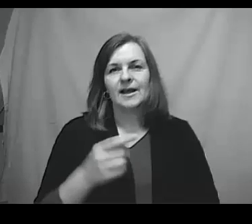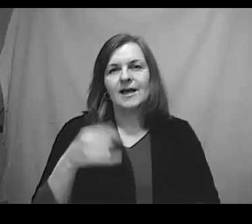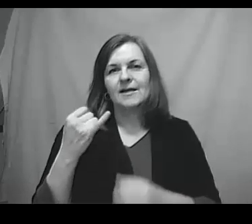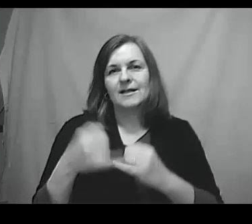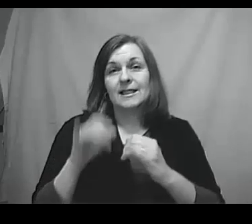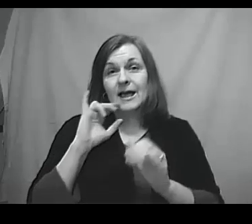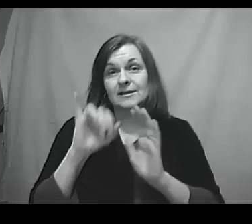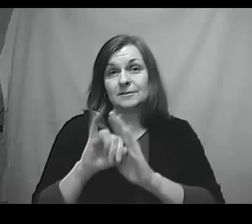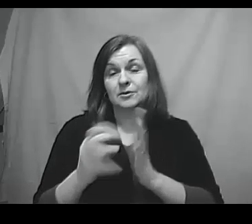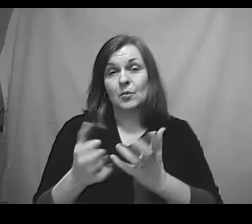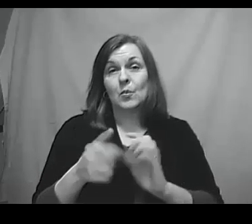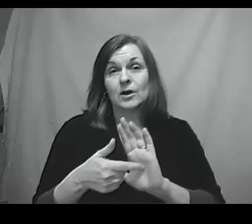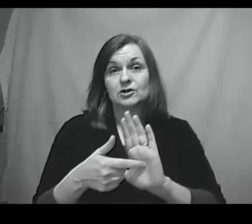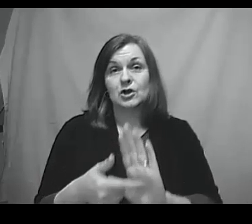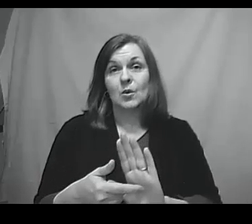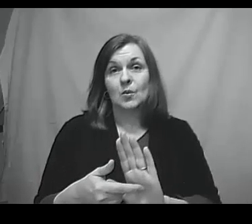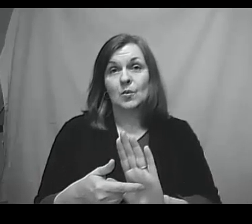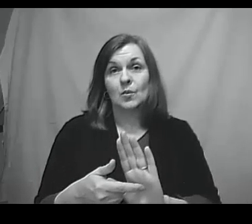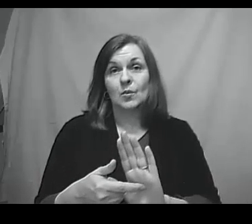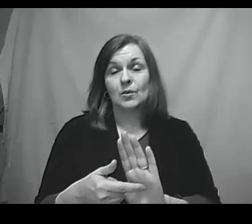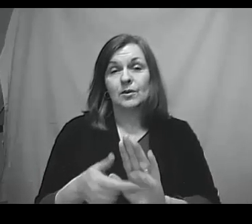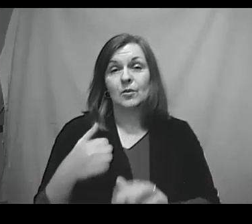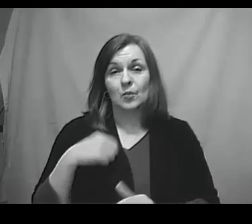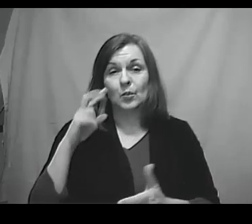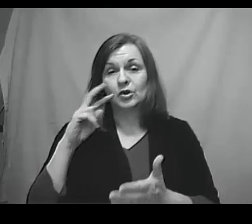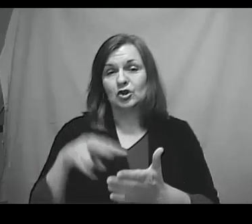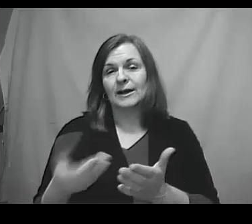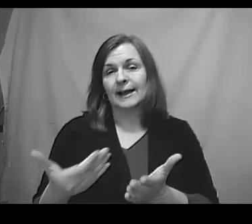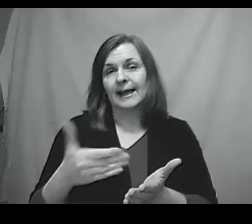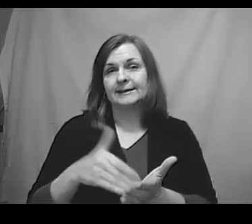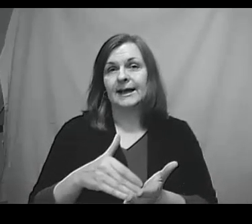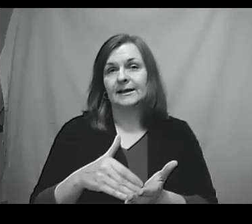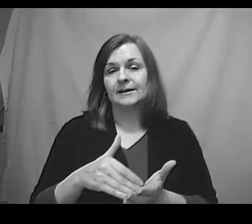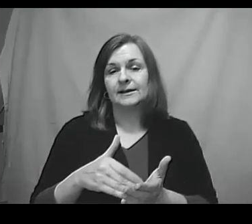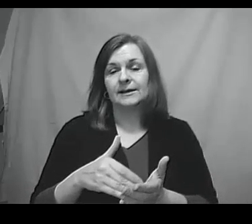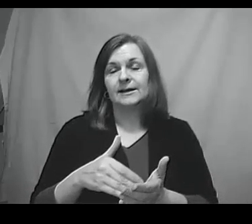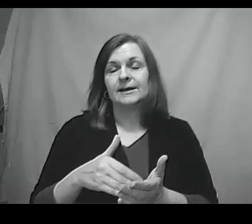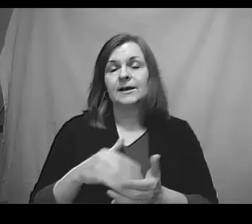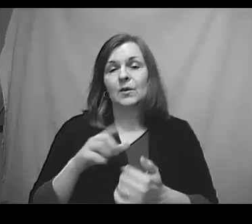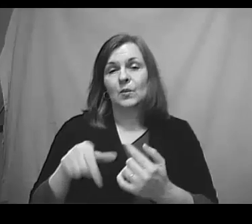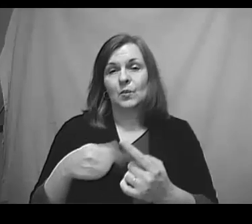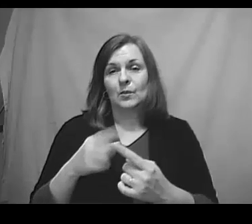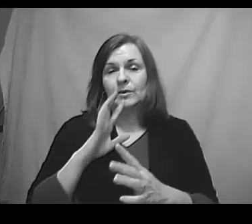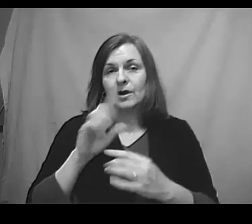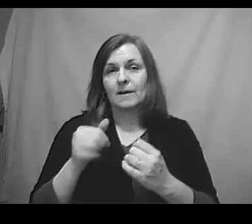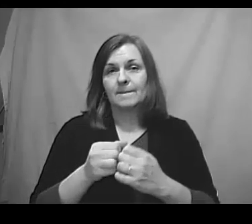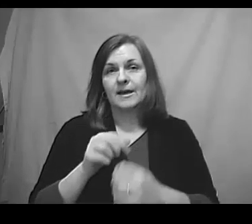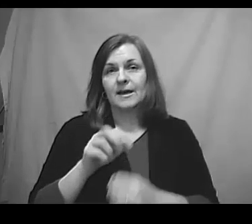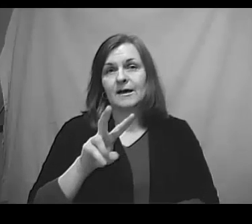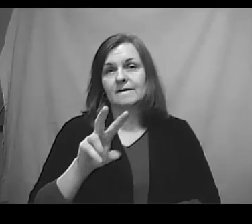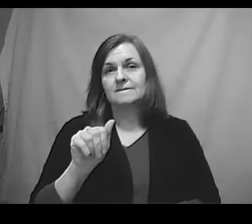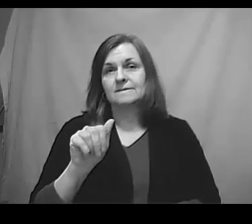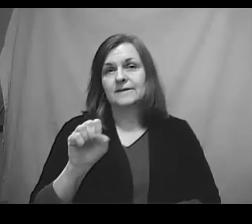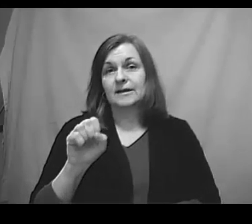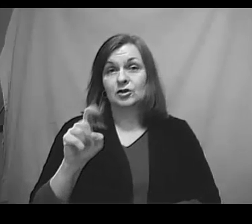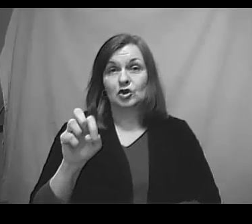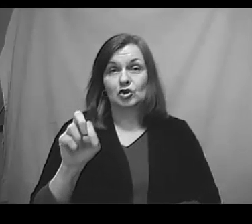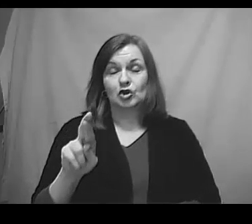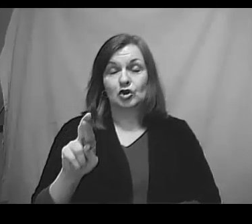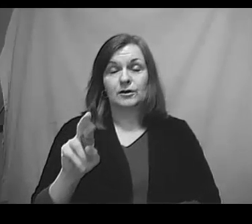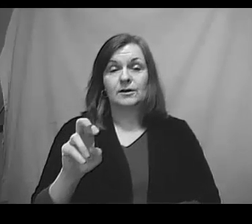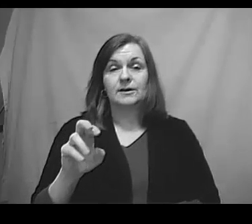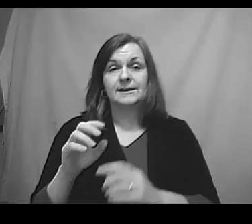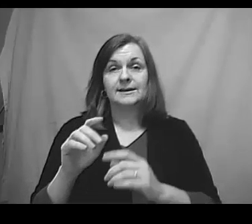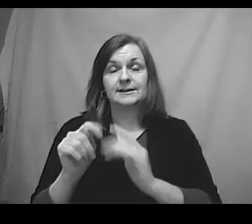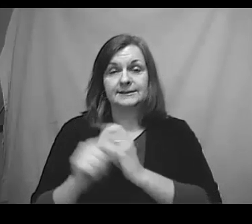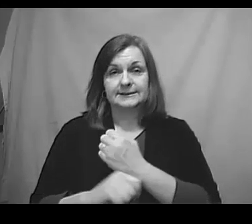the one last image and one show you that we will come back to when we talk about